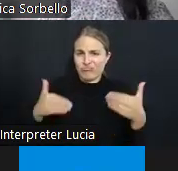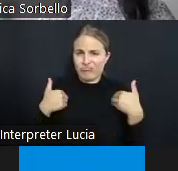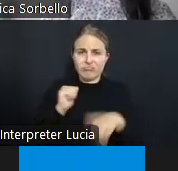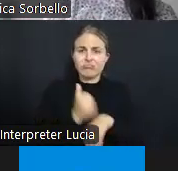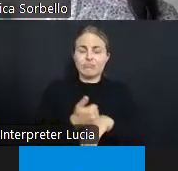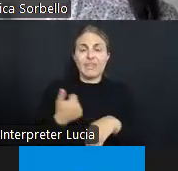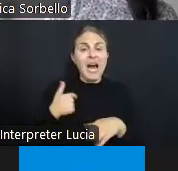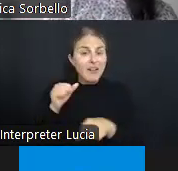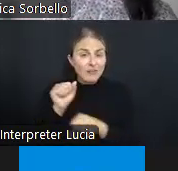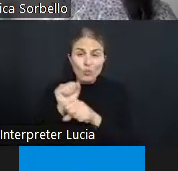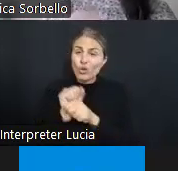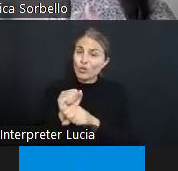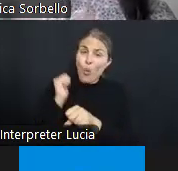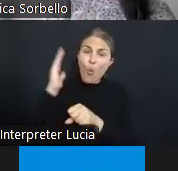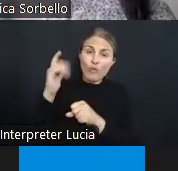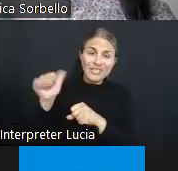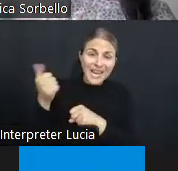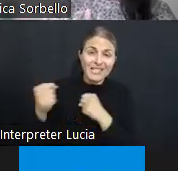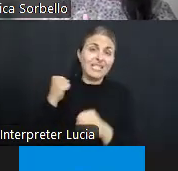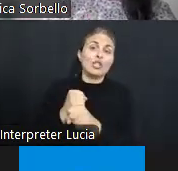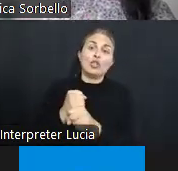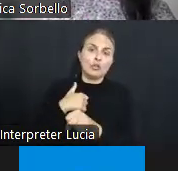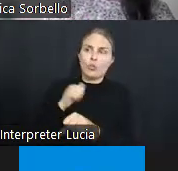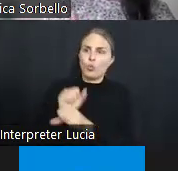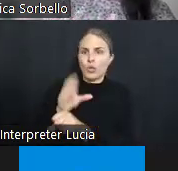I like to say up front that, again the goal is not to be